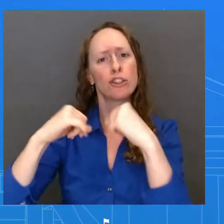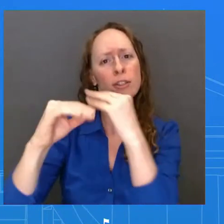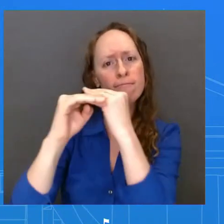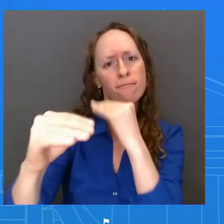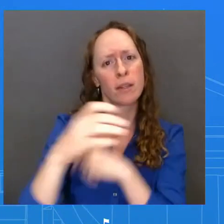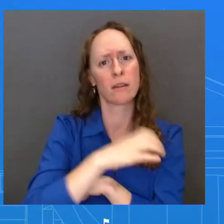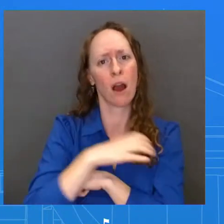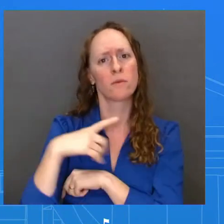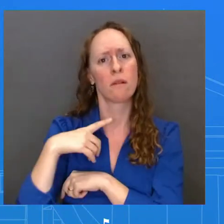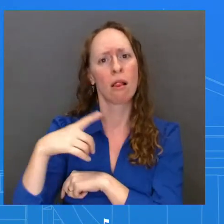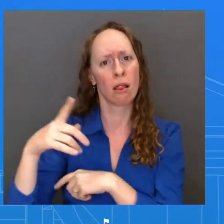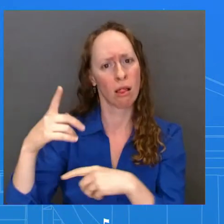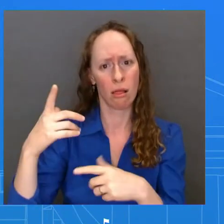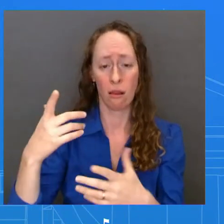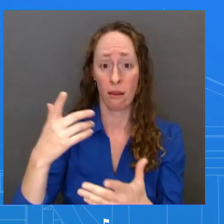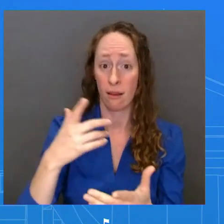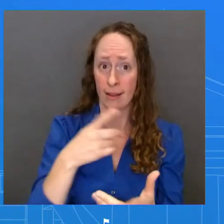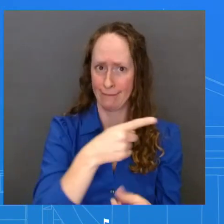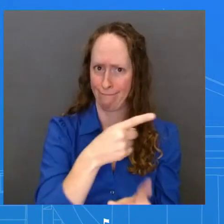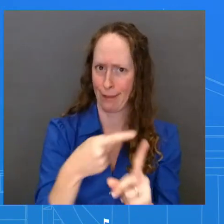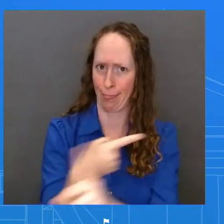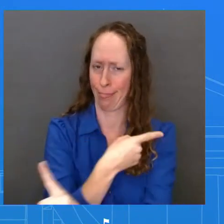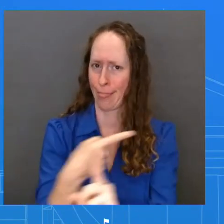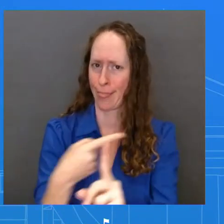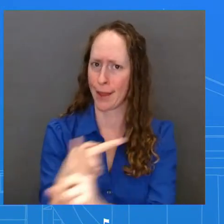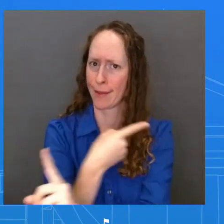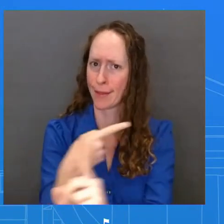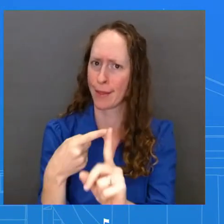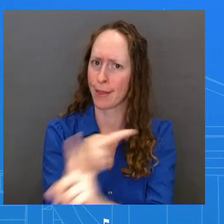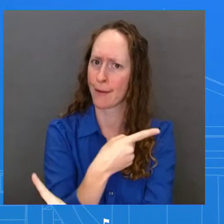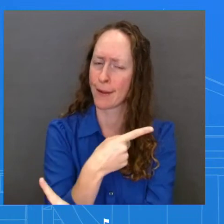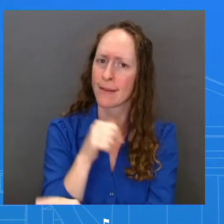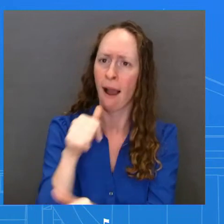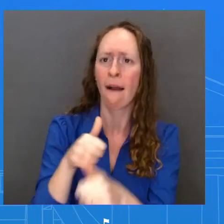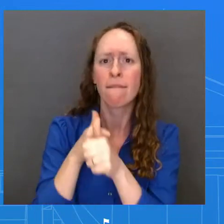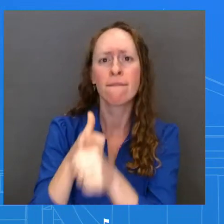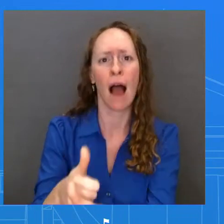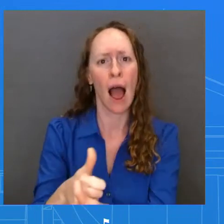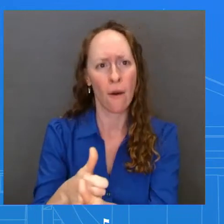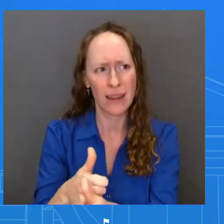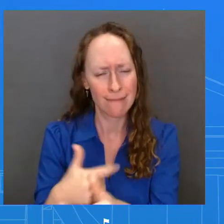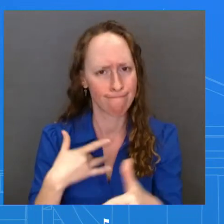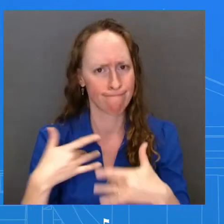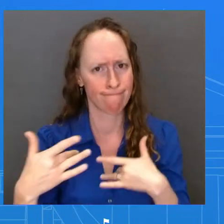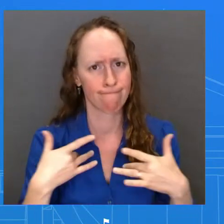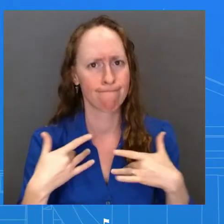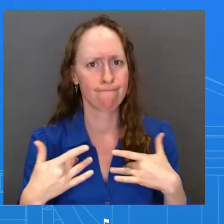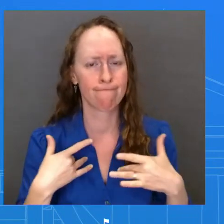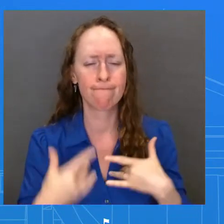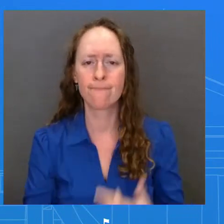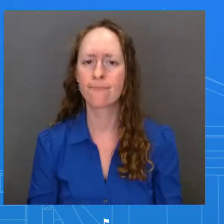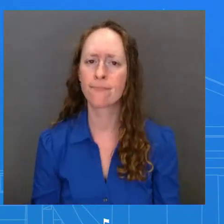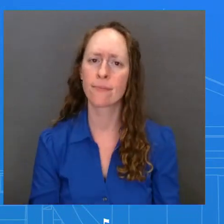and other things, Russia would be, you know, in -- sort of flouting and in flagrant violation